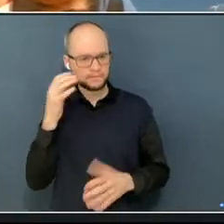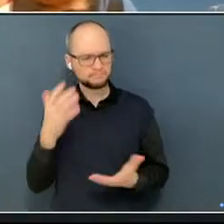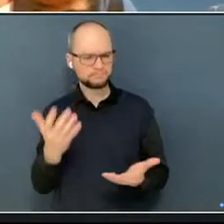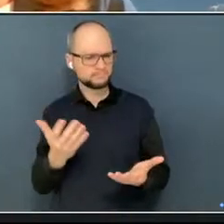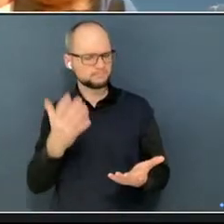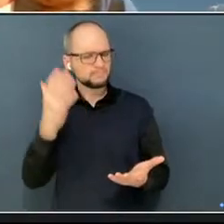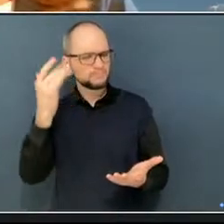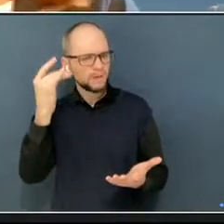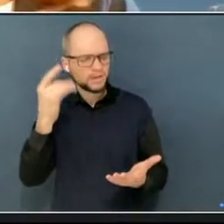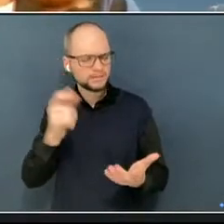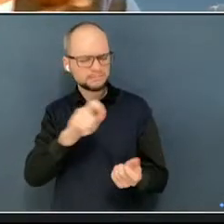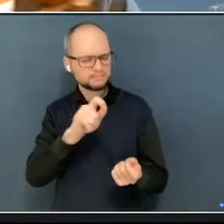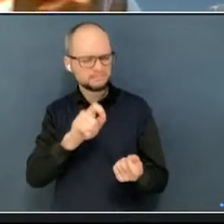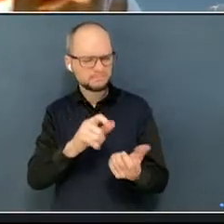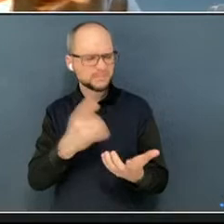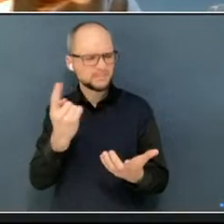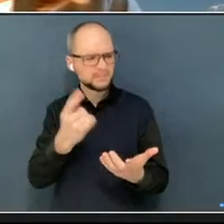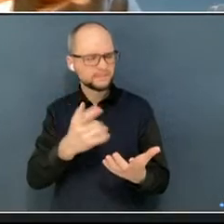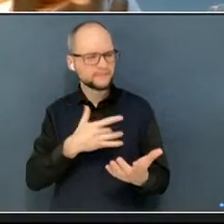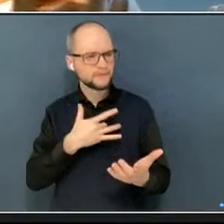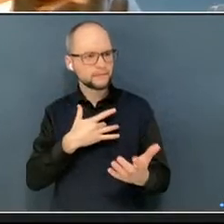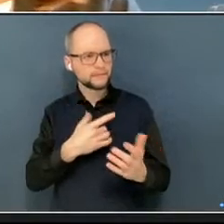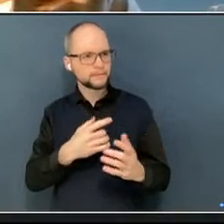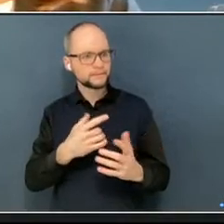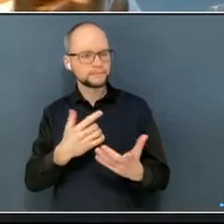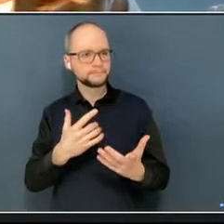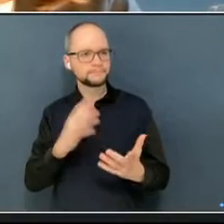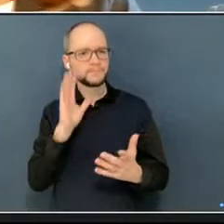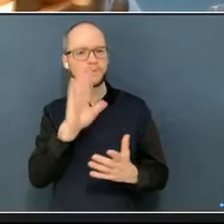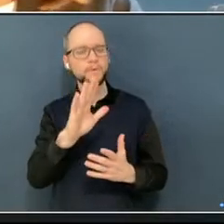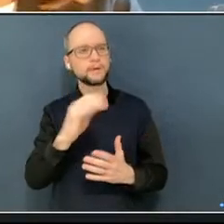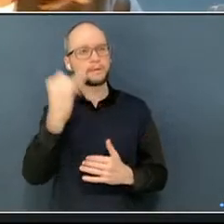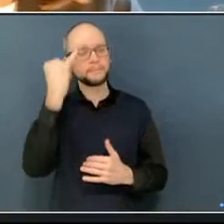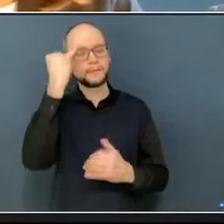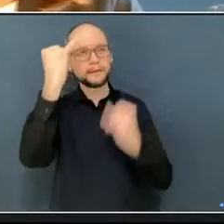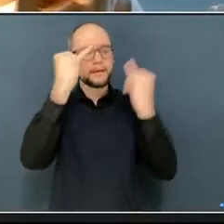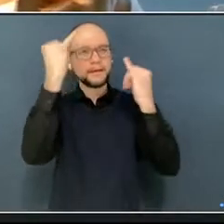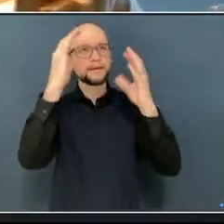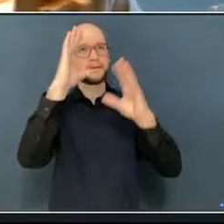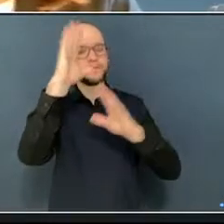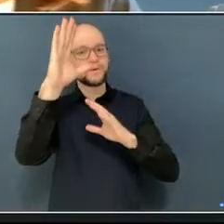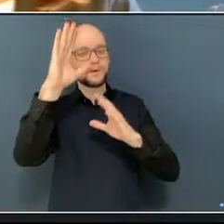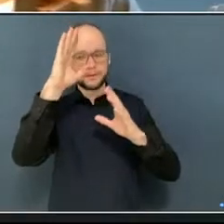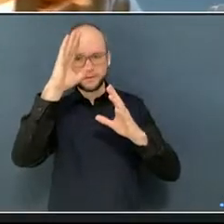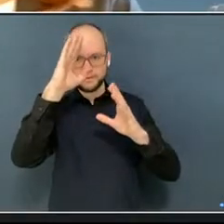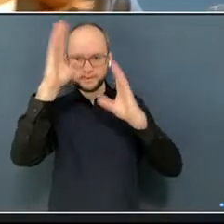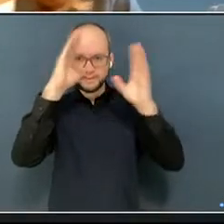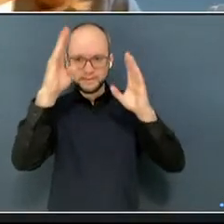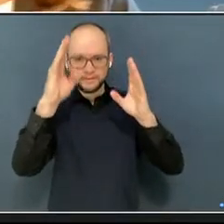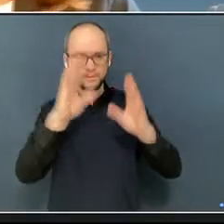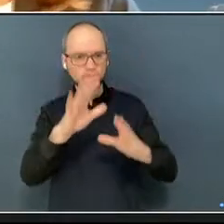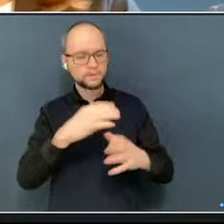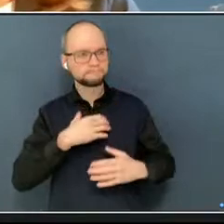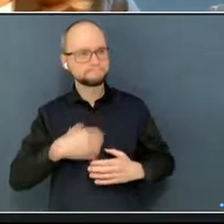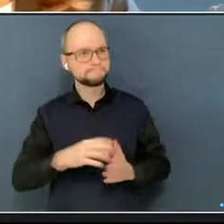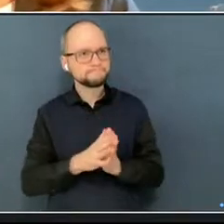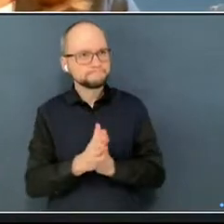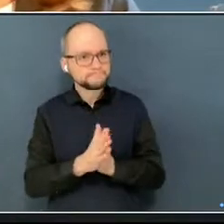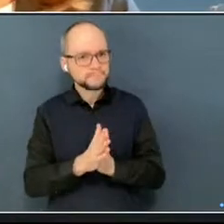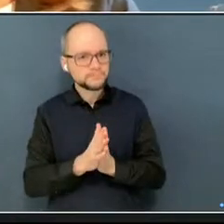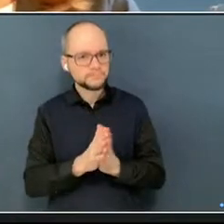really caught your imagination and your passion? >> Well, as I said before, Missy, it's outdoors.